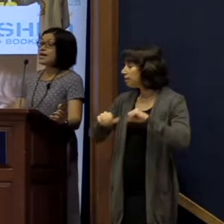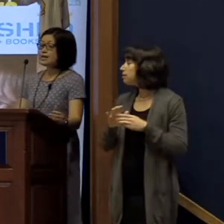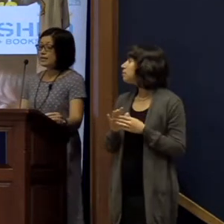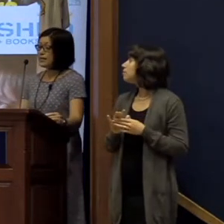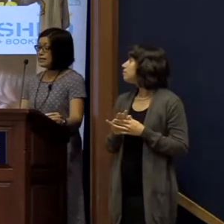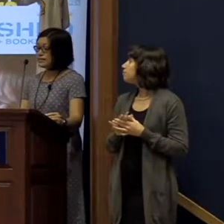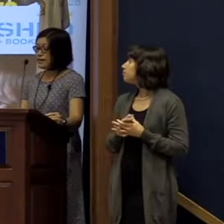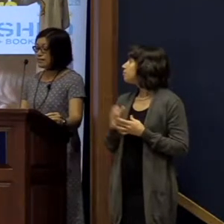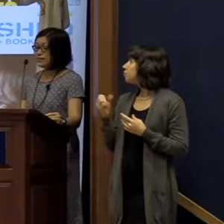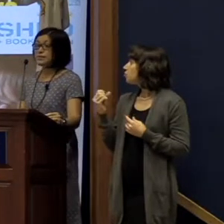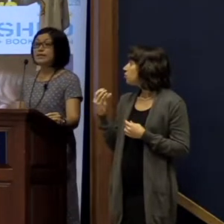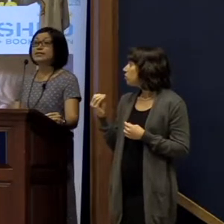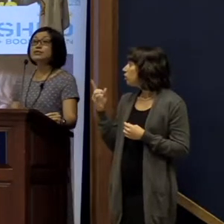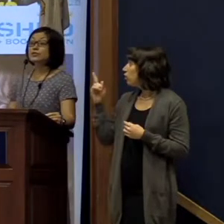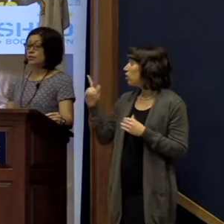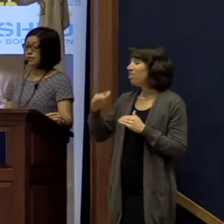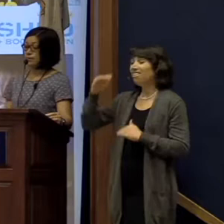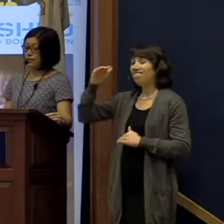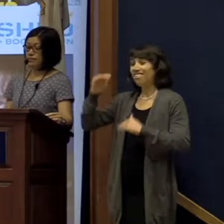Inequity in STEM has been an enduring problem